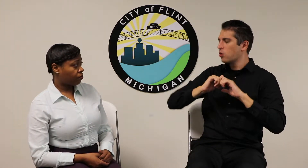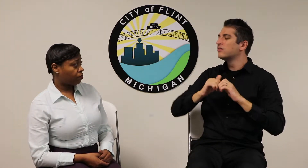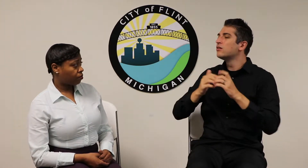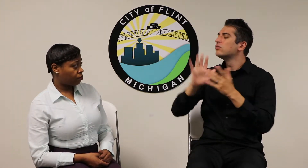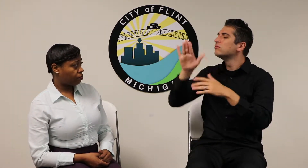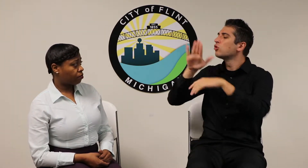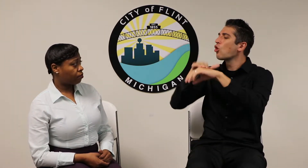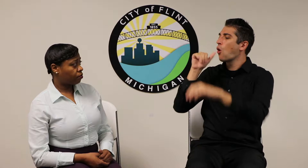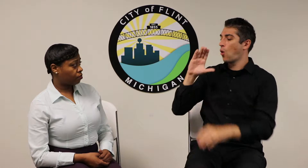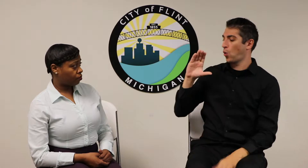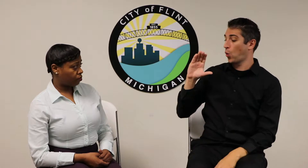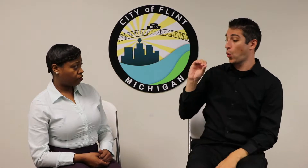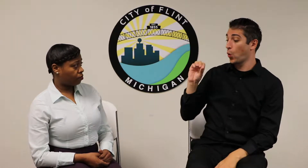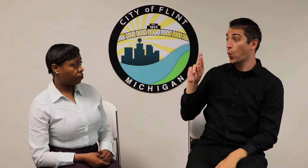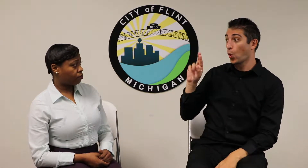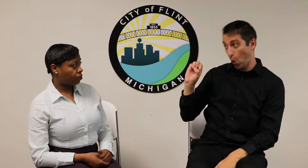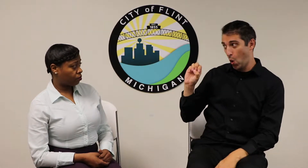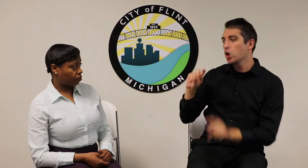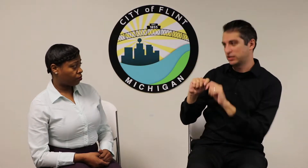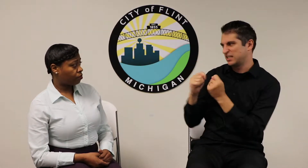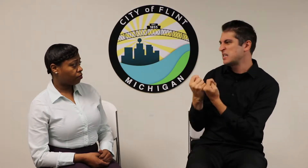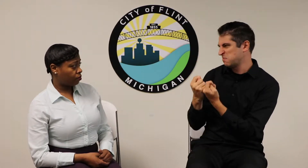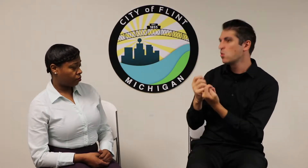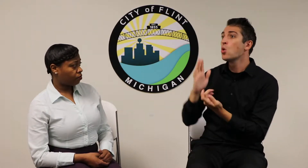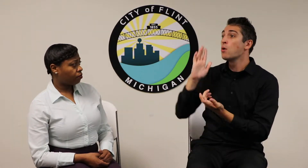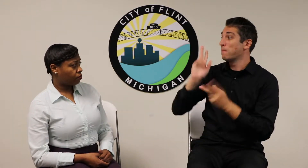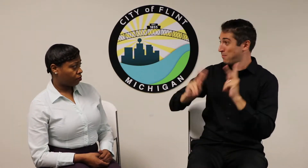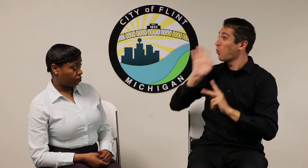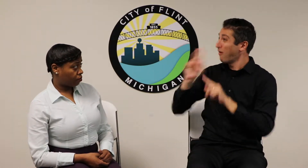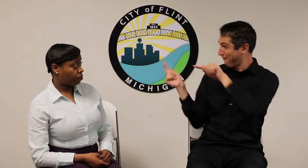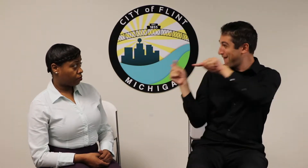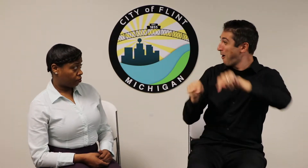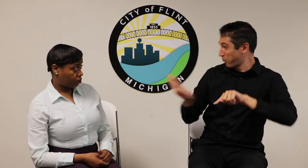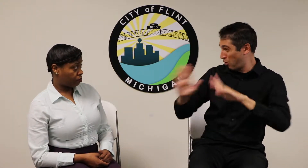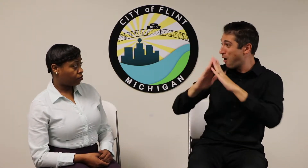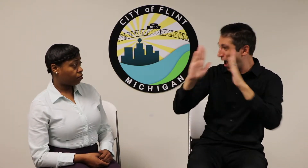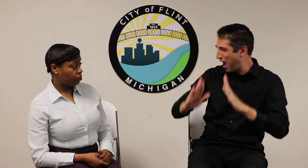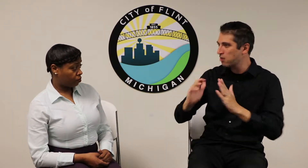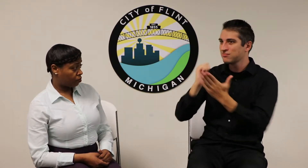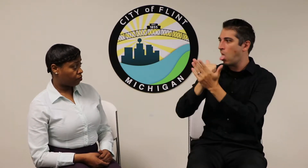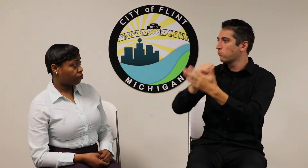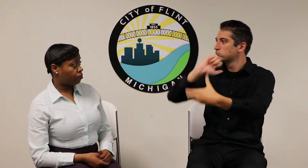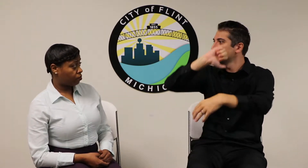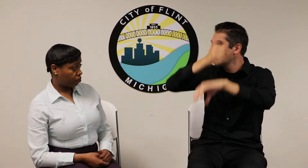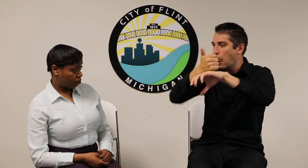they will actually set things up for you. The important thing is that you change